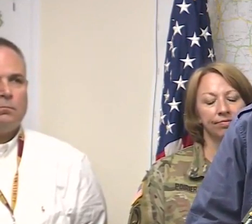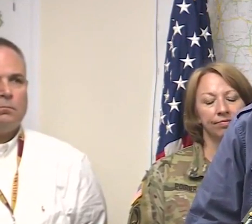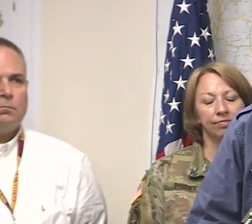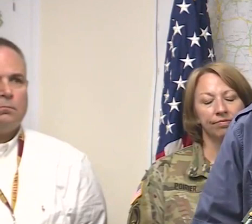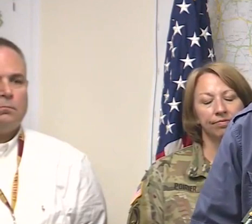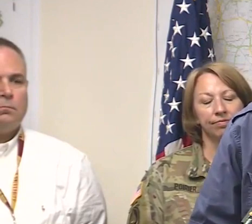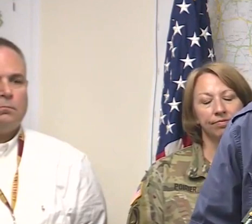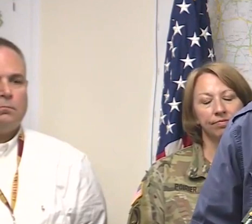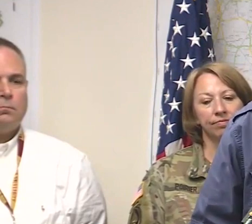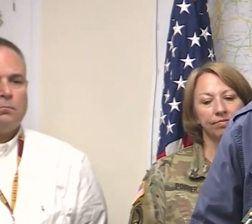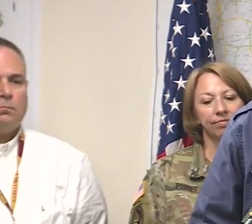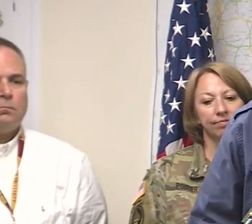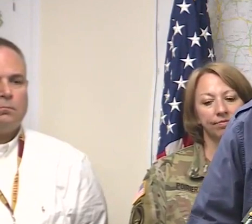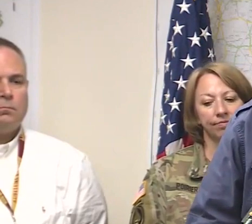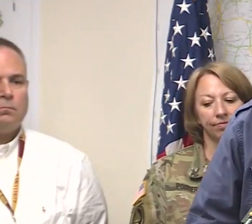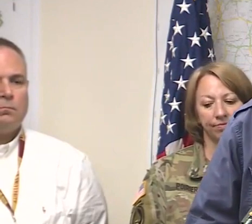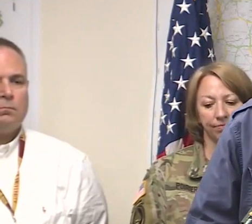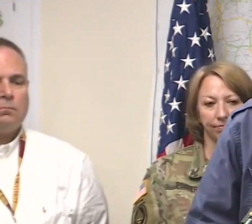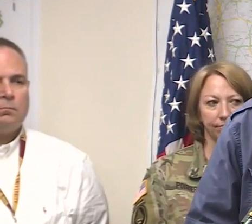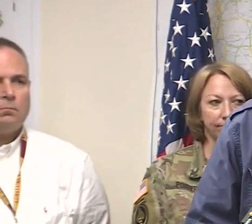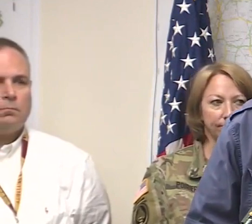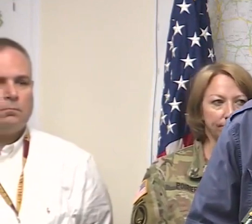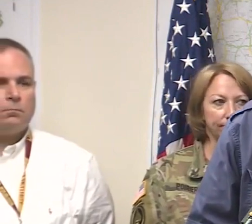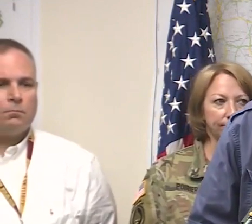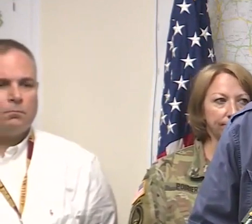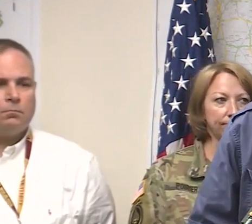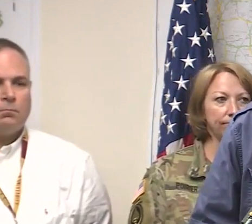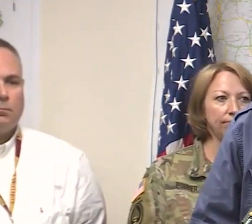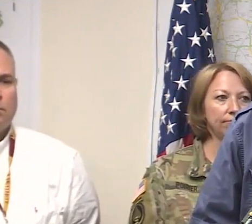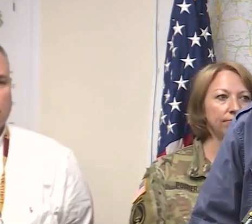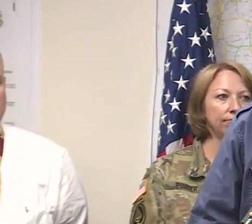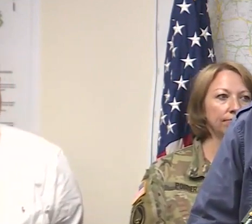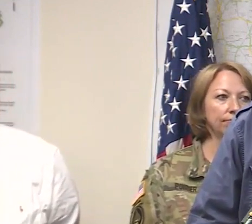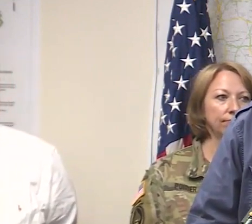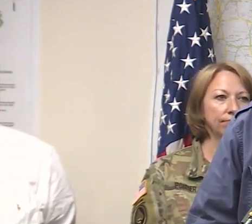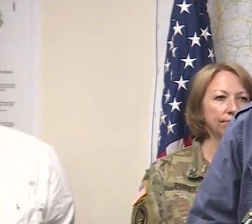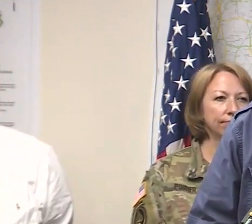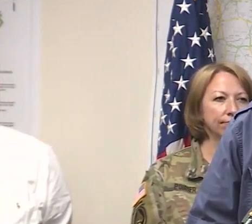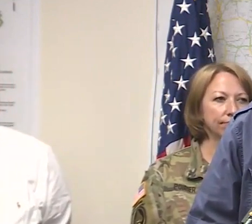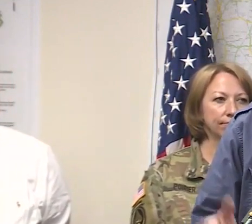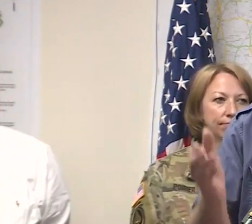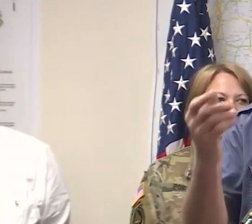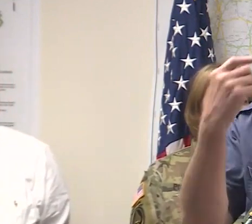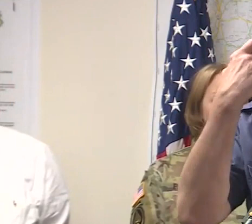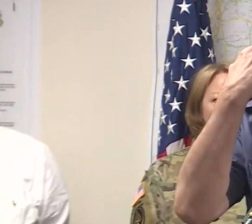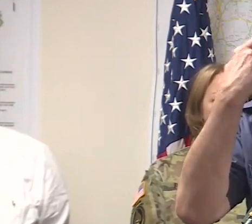HEAVY RAILROAD EQUIPMENT IS BEING BROUGHT IN TO CONDUCT REPAIRS FOR THAT.